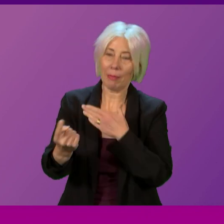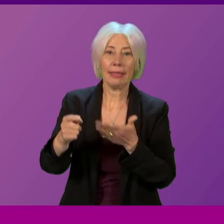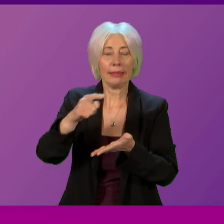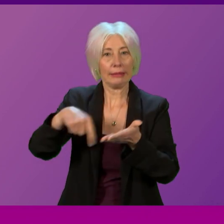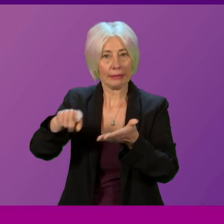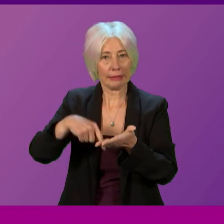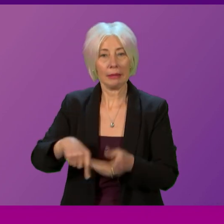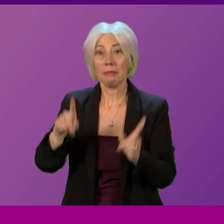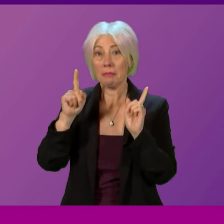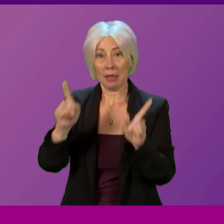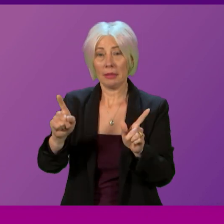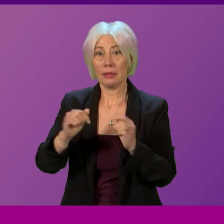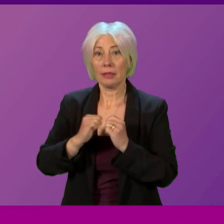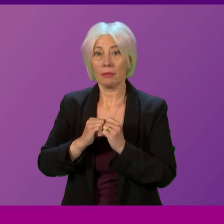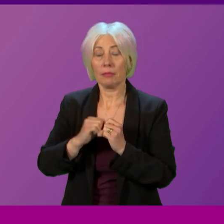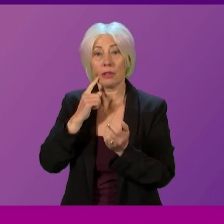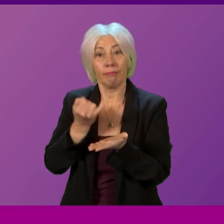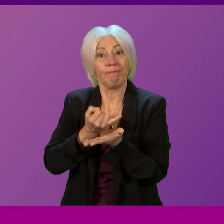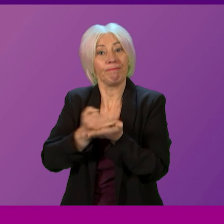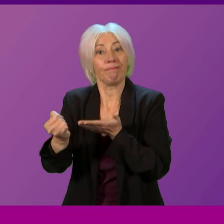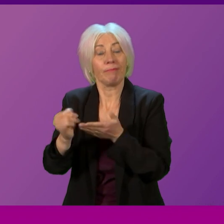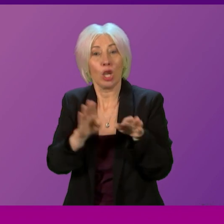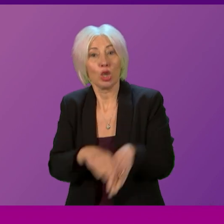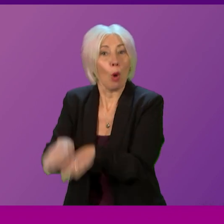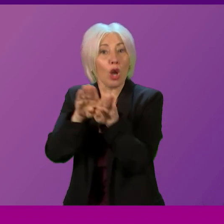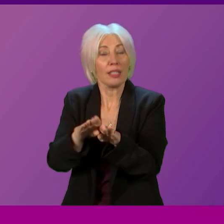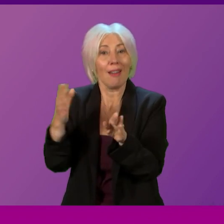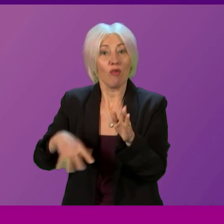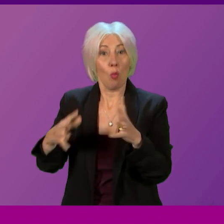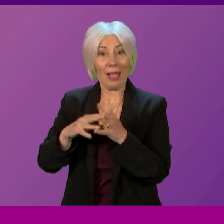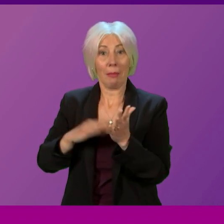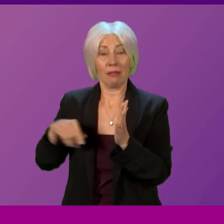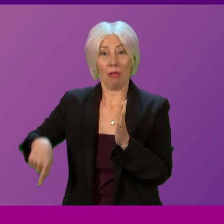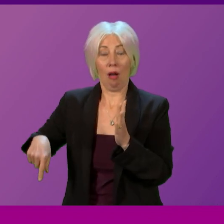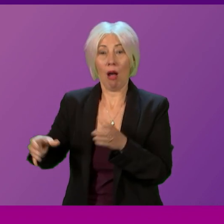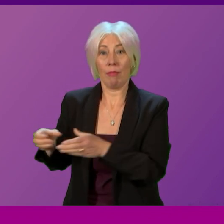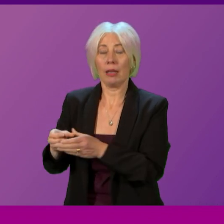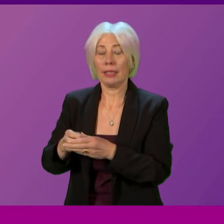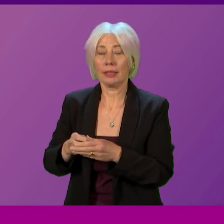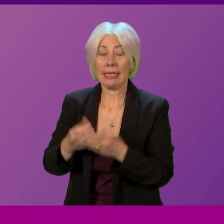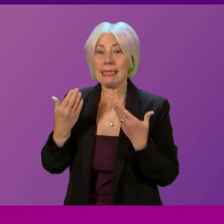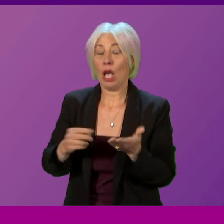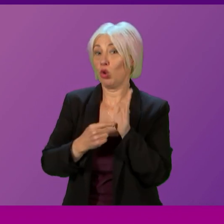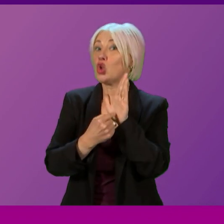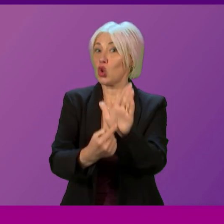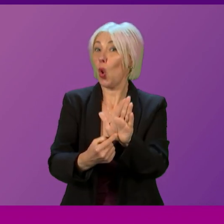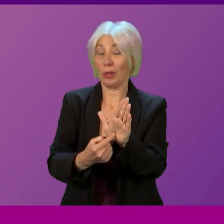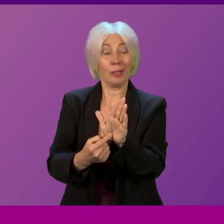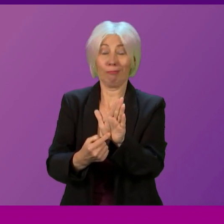However, the denial of democracy by Westminster parties demonstrates beyond any doubt that